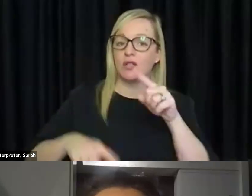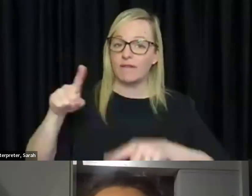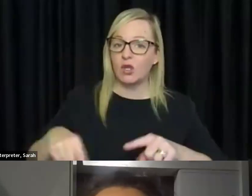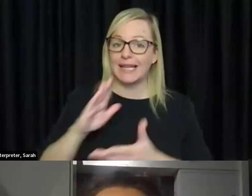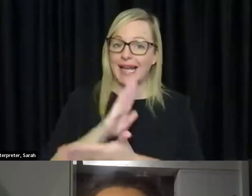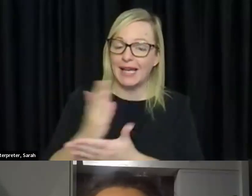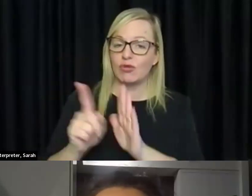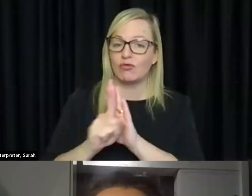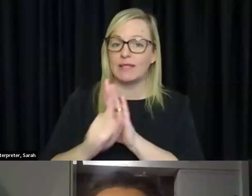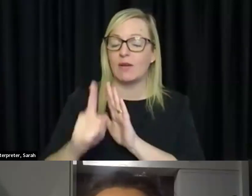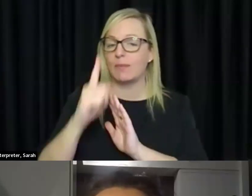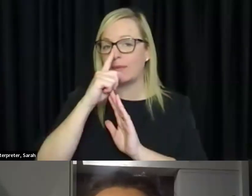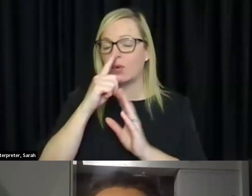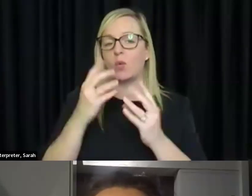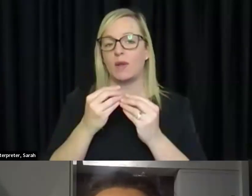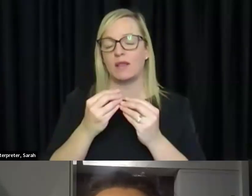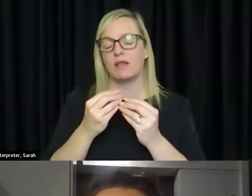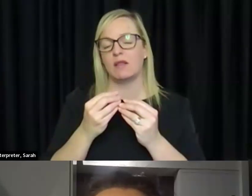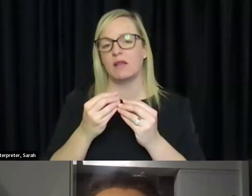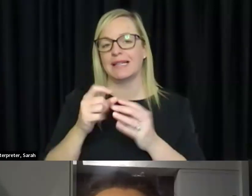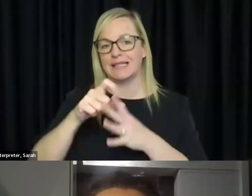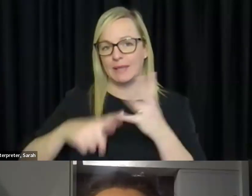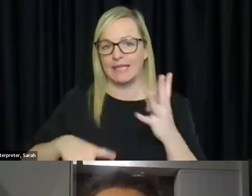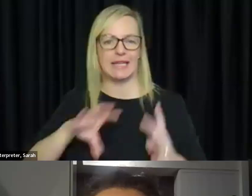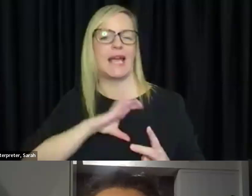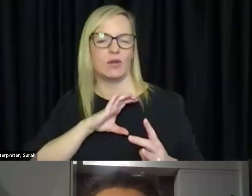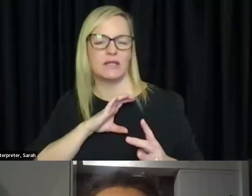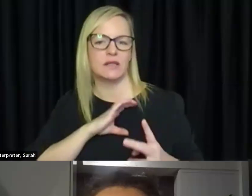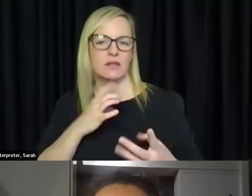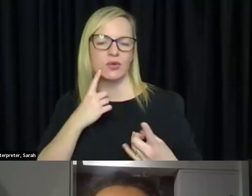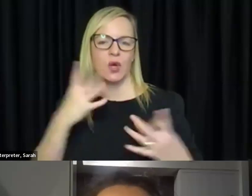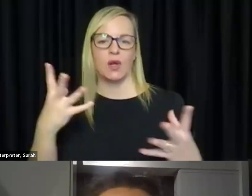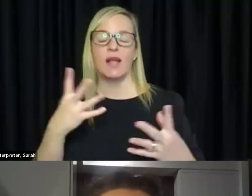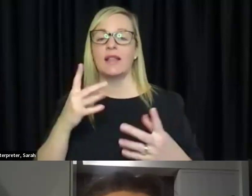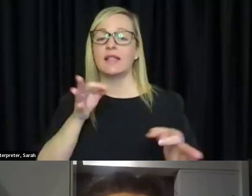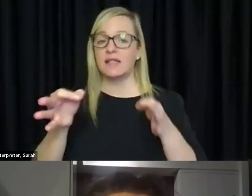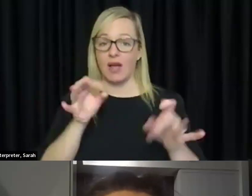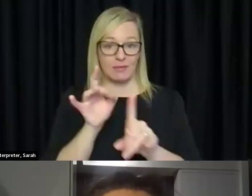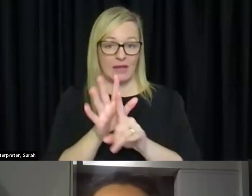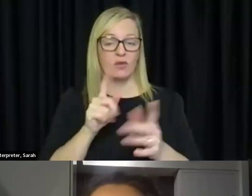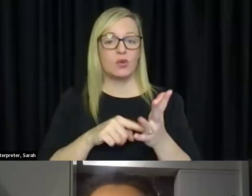characters with disabilities in books that are designed to be accessible?